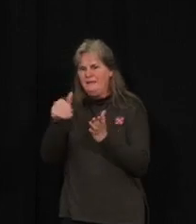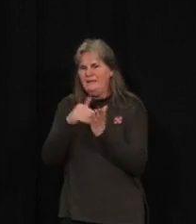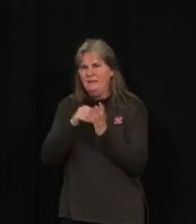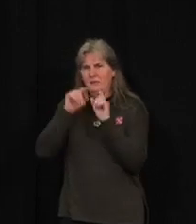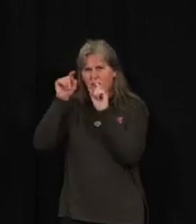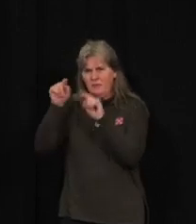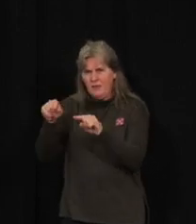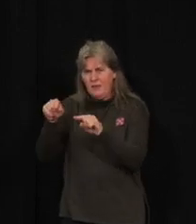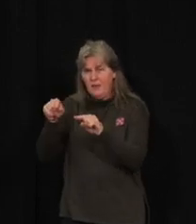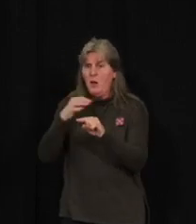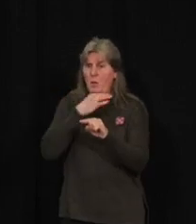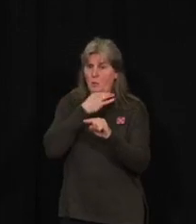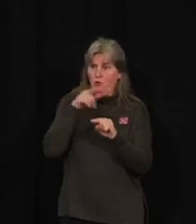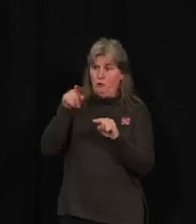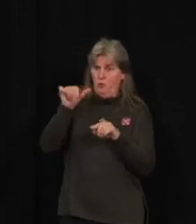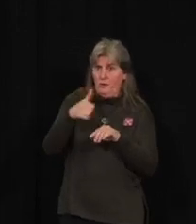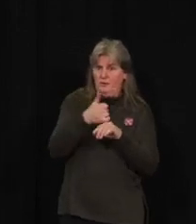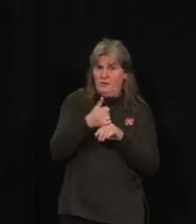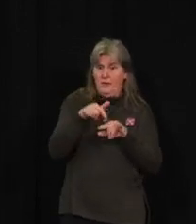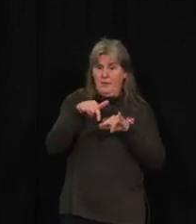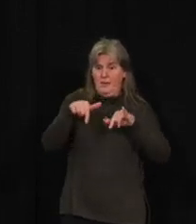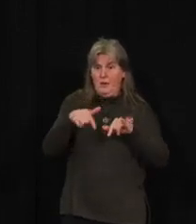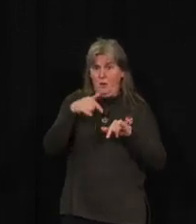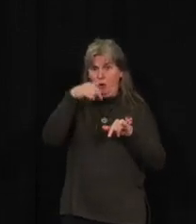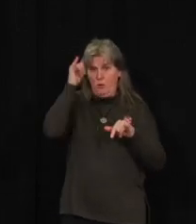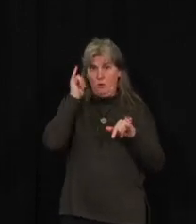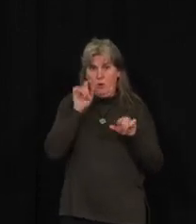something similar to the Yukon for our marginalized homeless